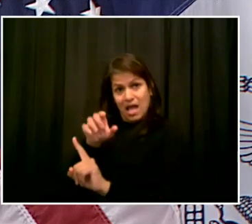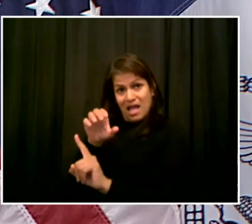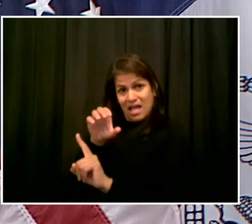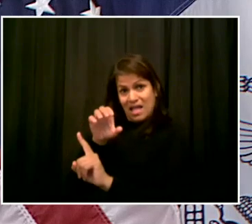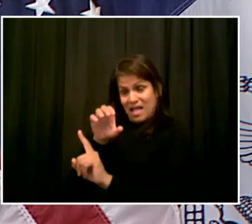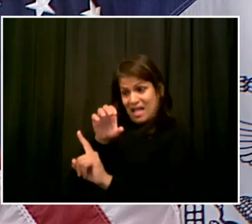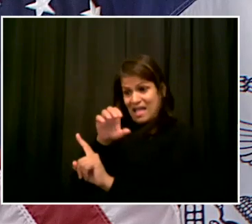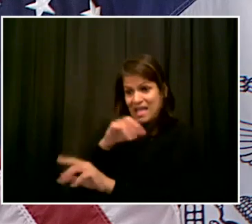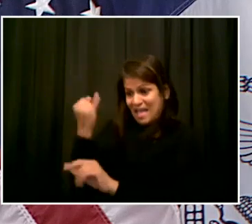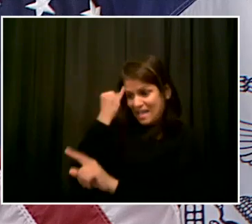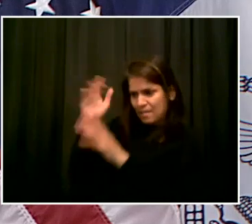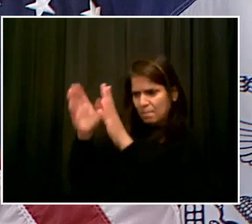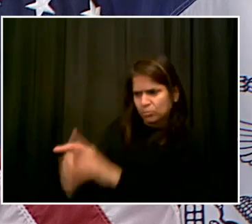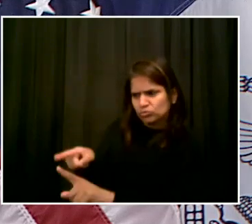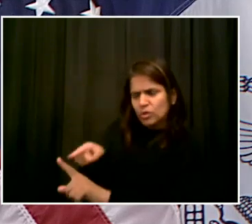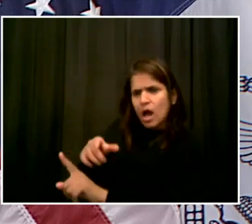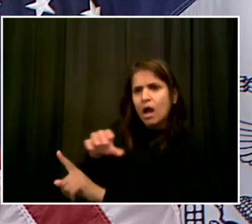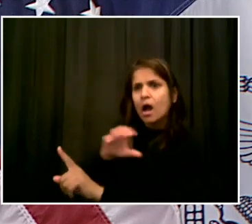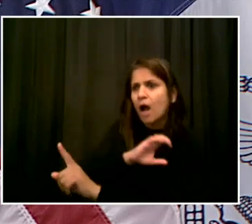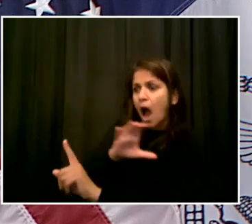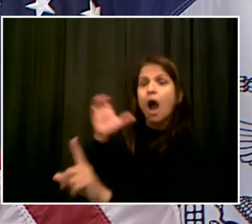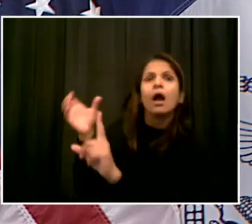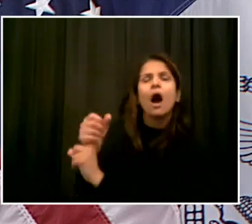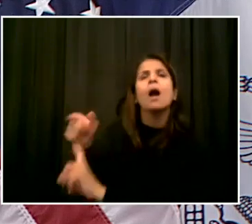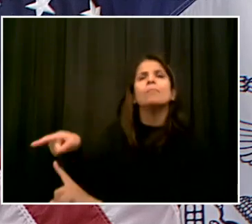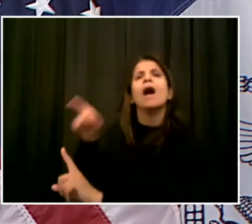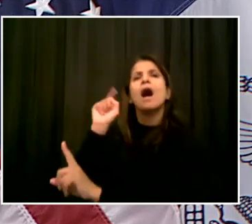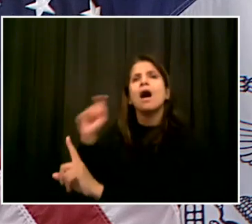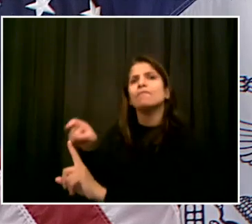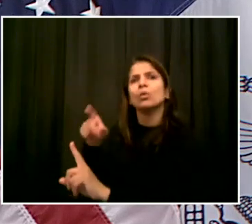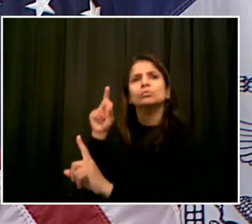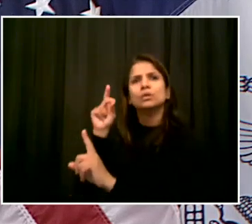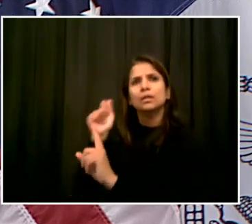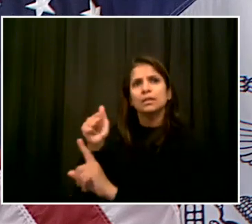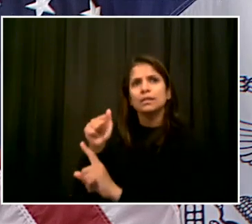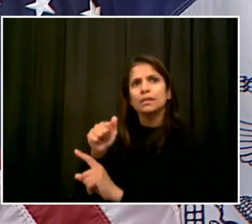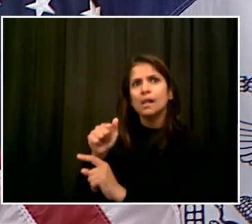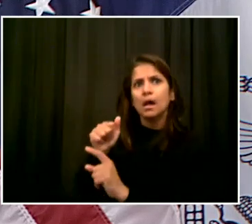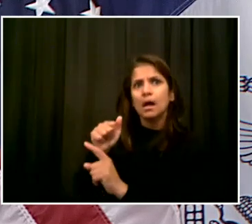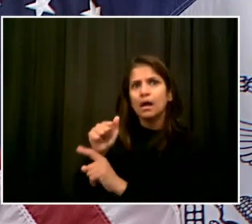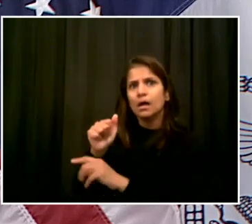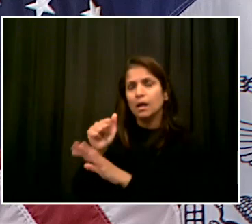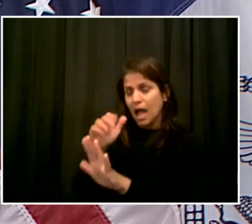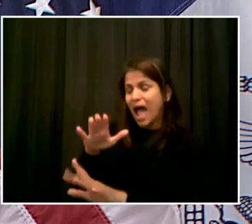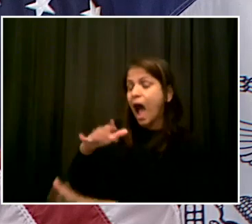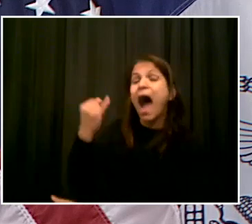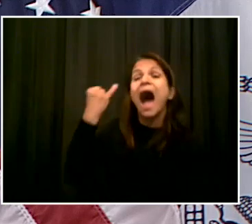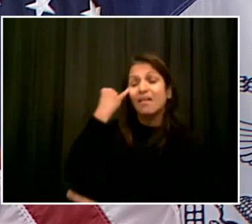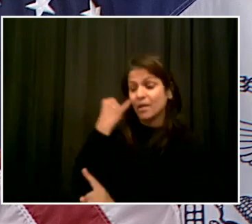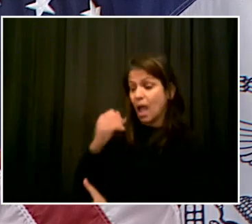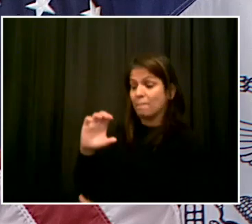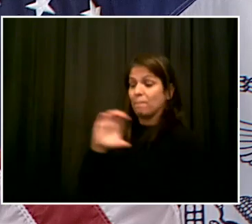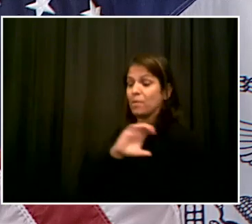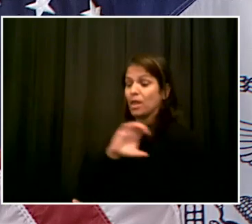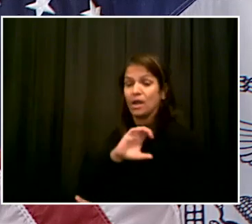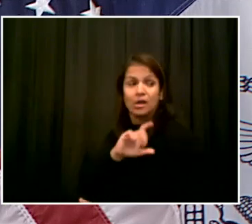WILL ENSURE FOR THEM TO GO FASTE RAS WE WILL DO A BETTER JOB OF ADDRESSIN G